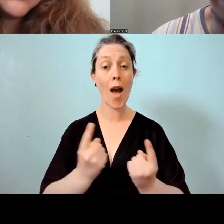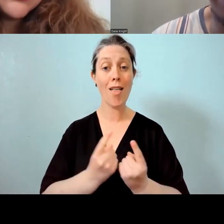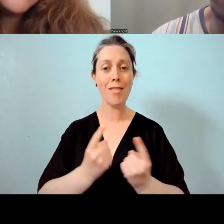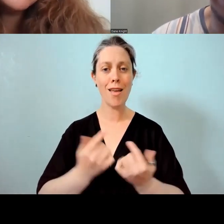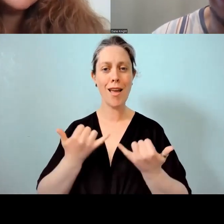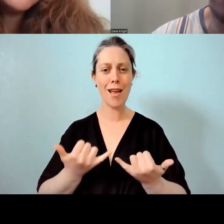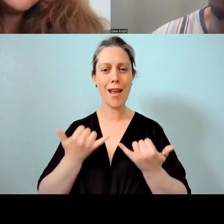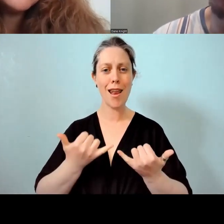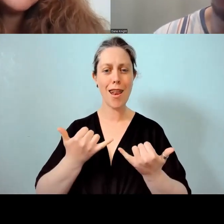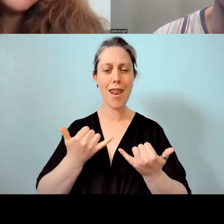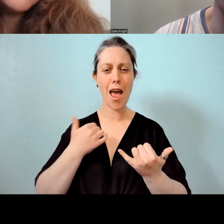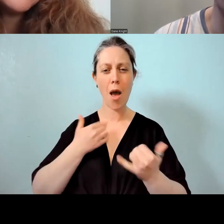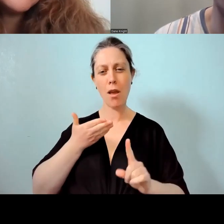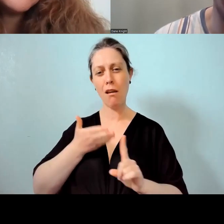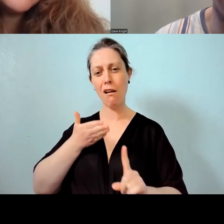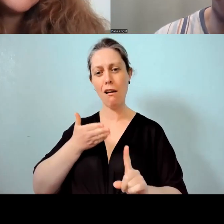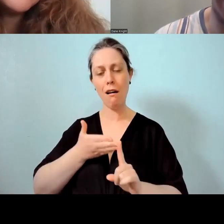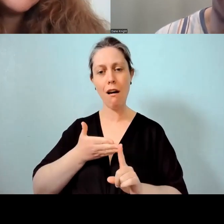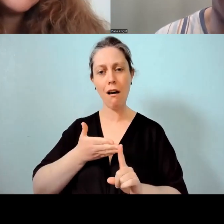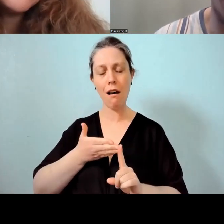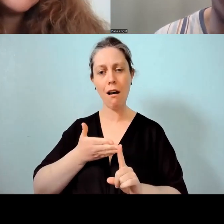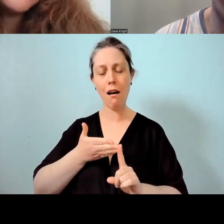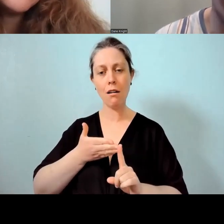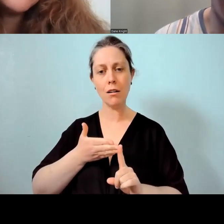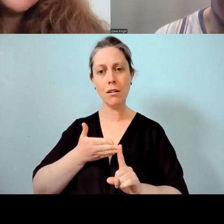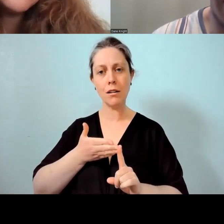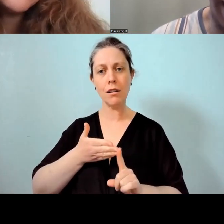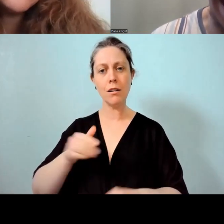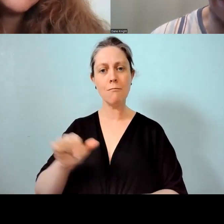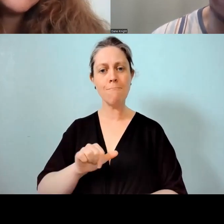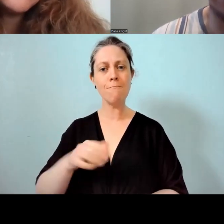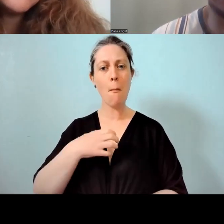is to be more accepting of actually needing help.